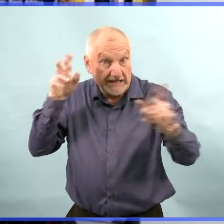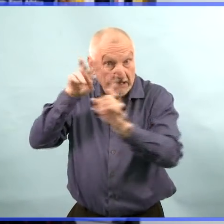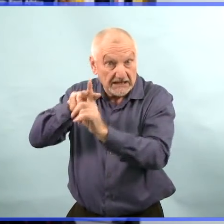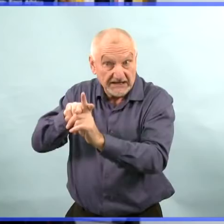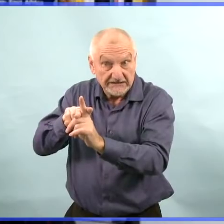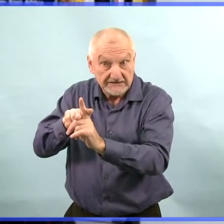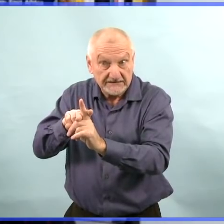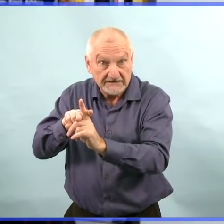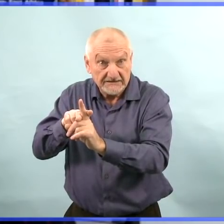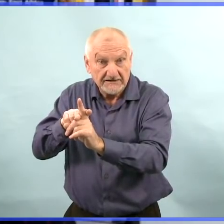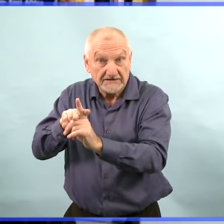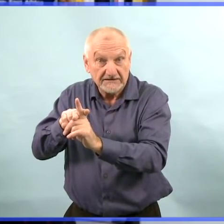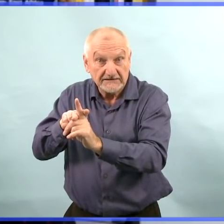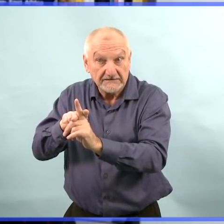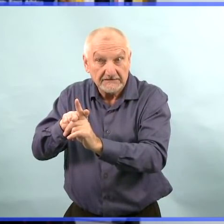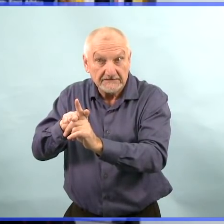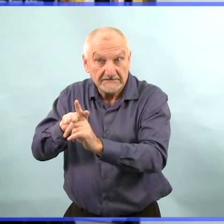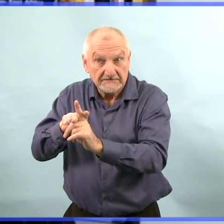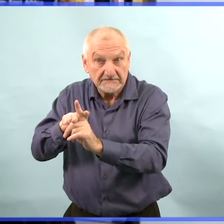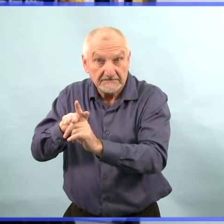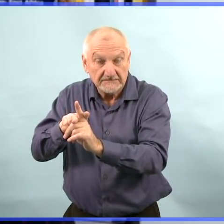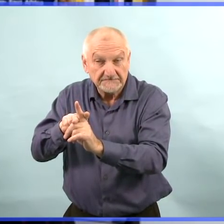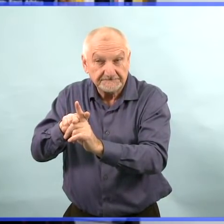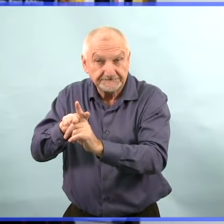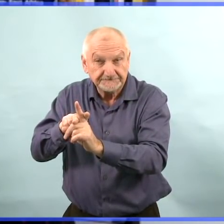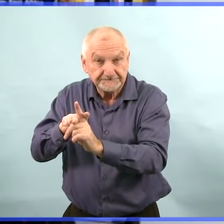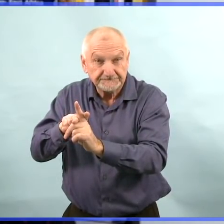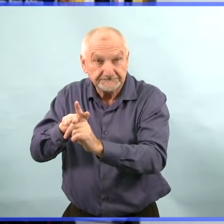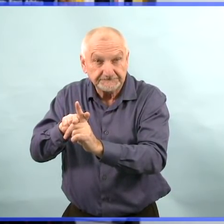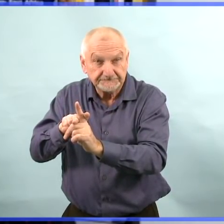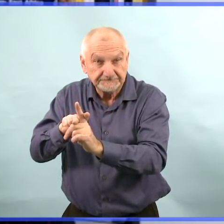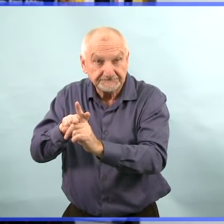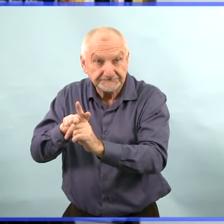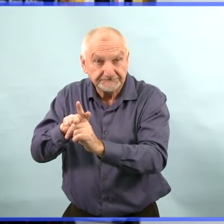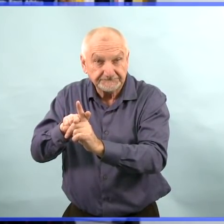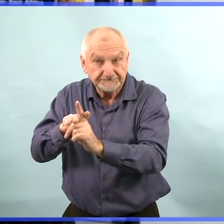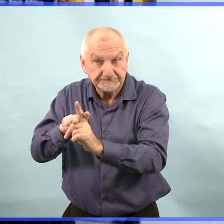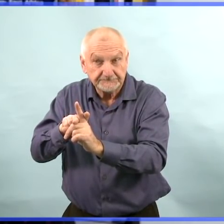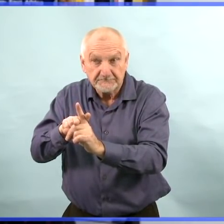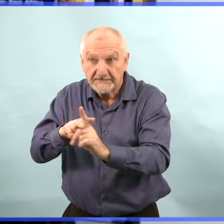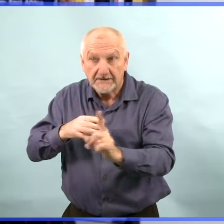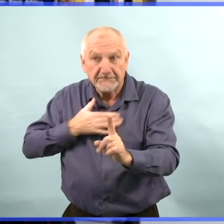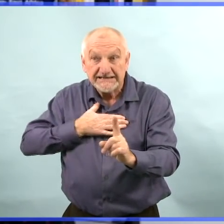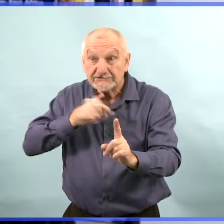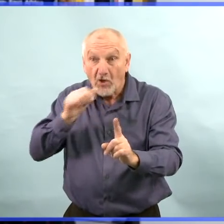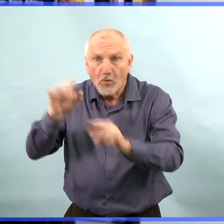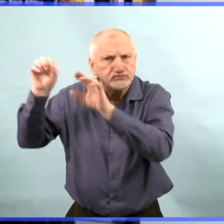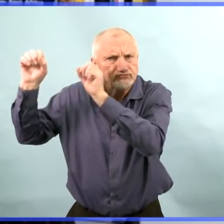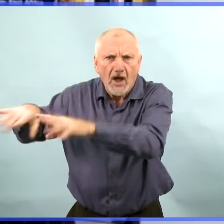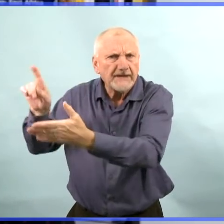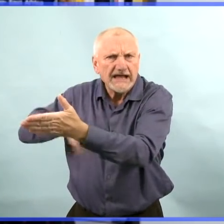before or after getting their copin 19 vaccine please don't cancel or delay these appointments